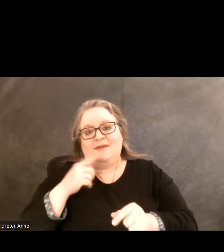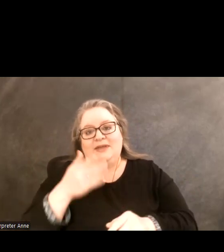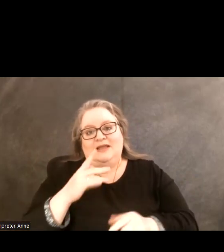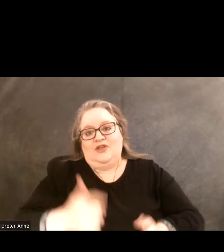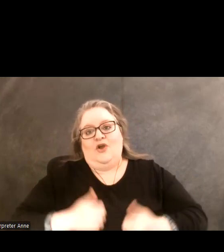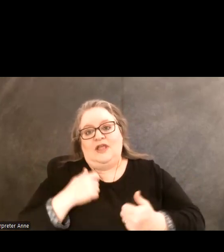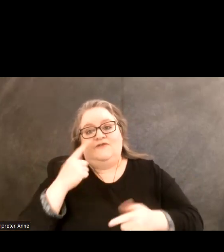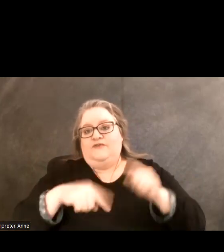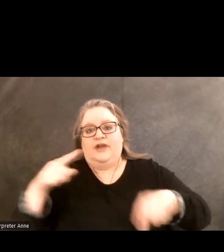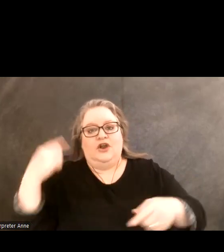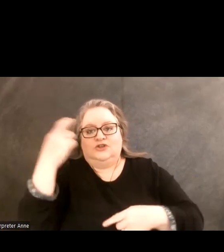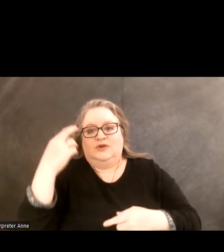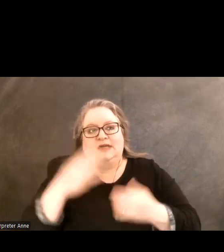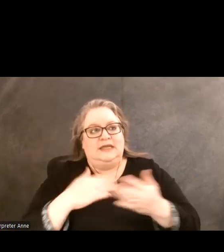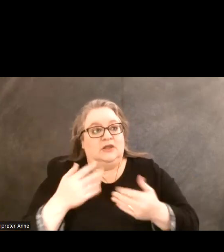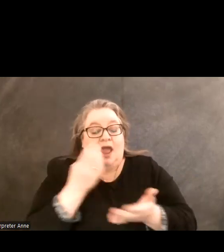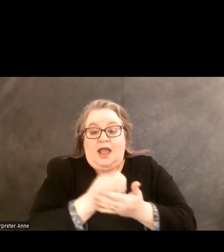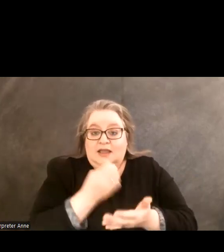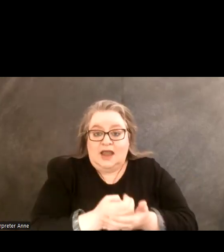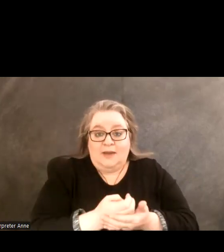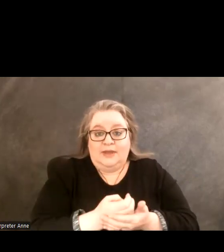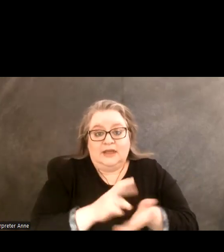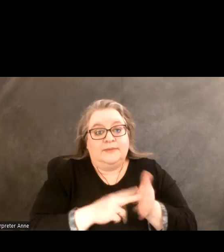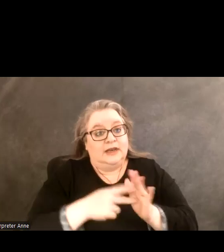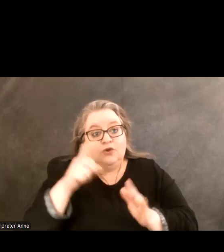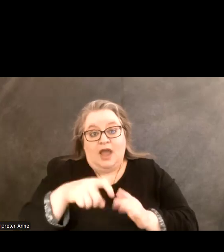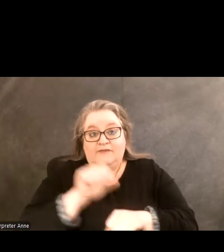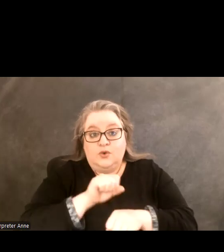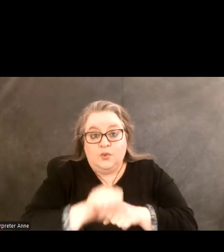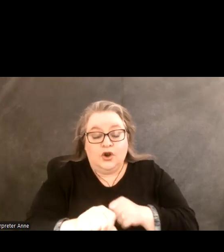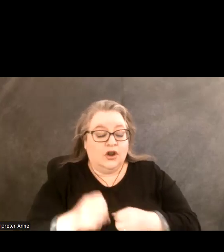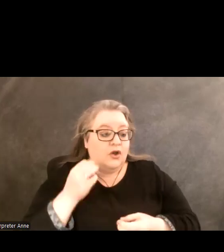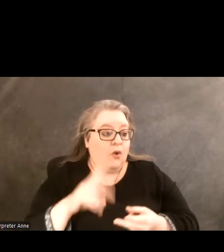they economic, as in you have to work, or physical or mental,